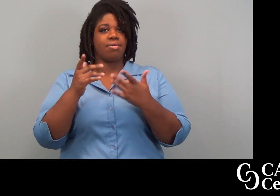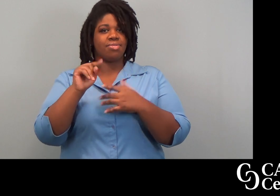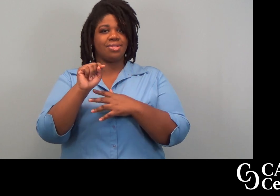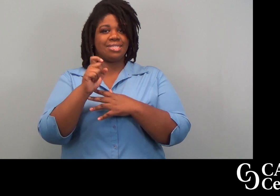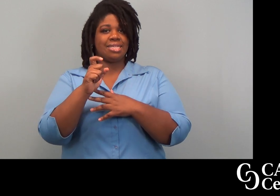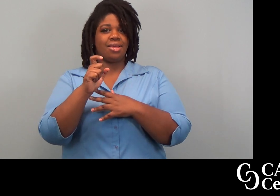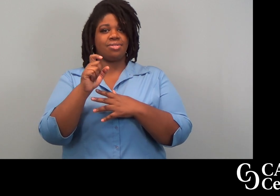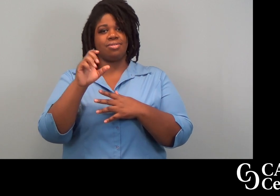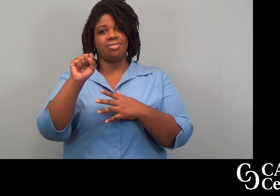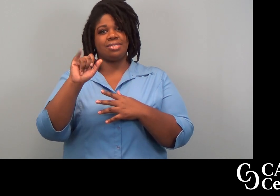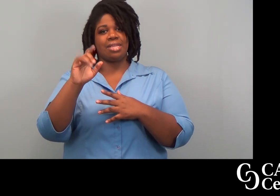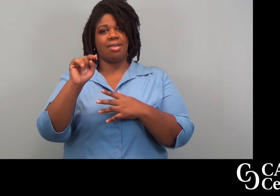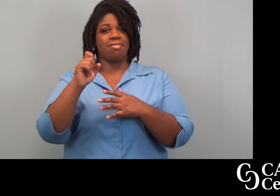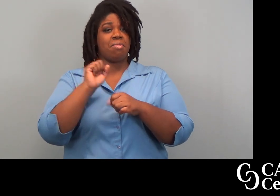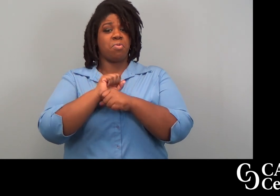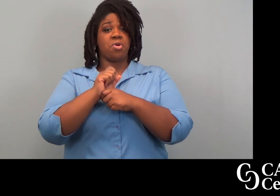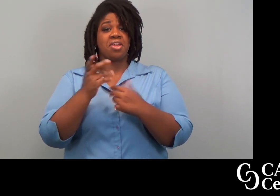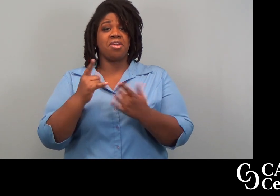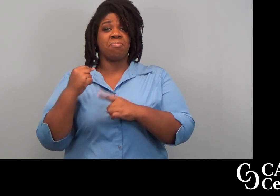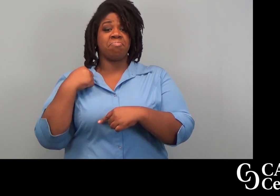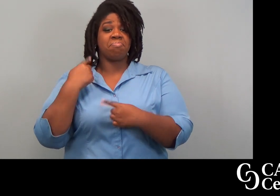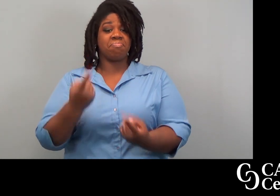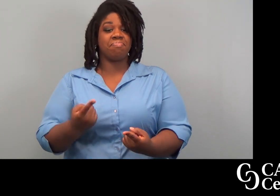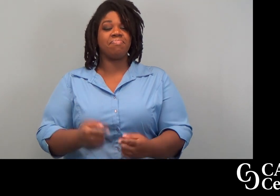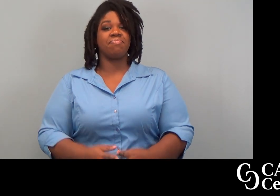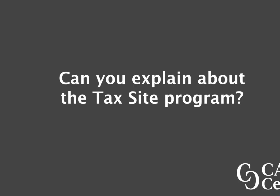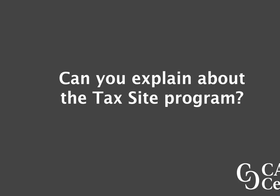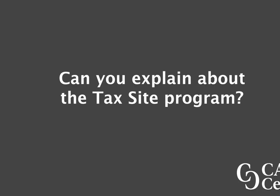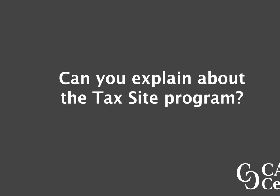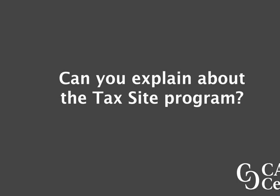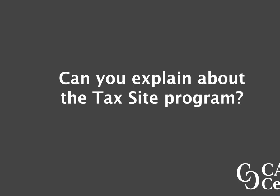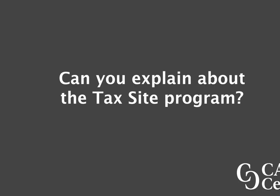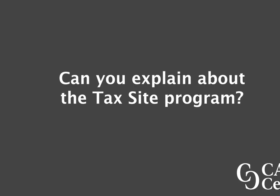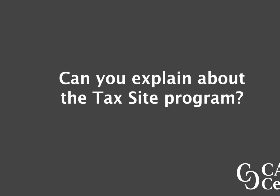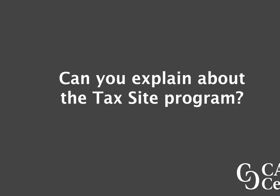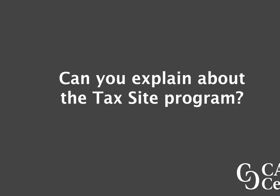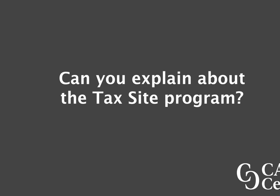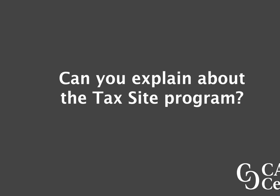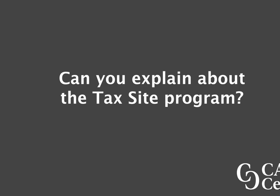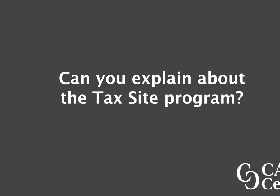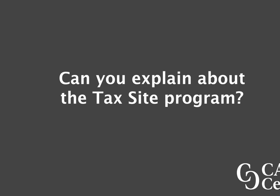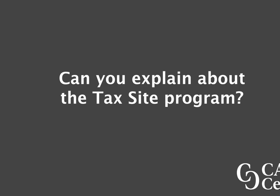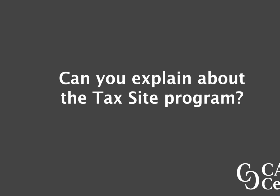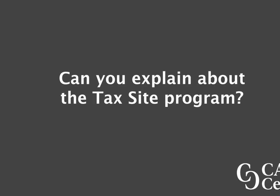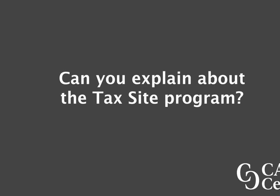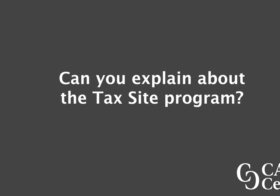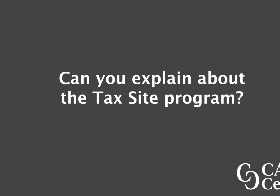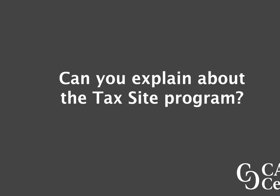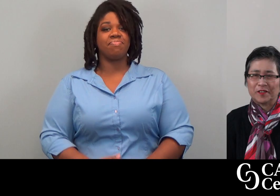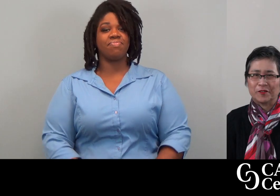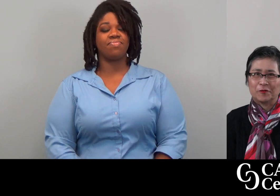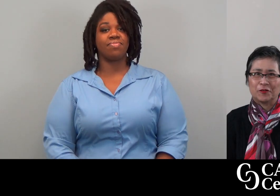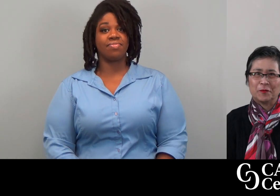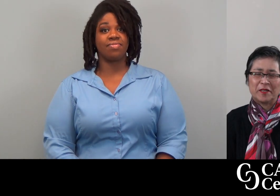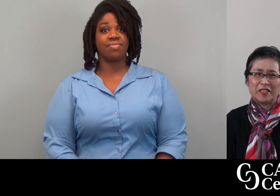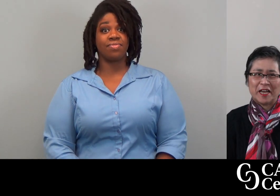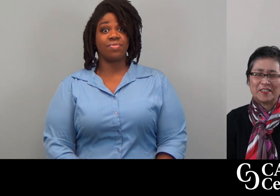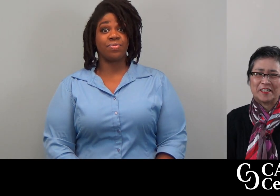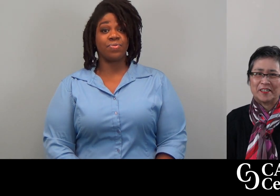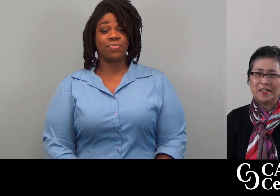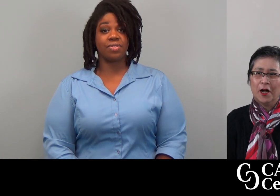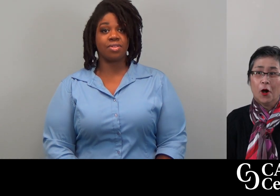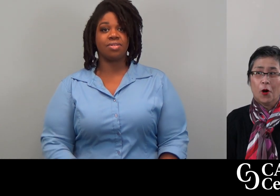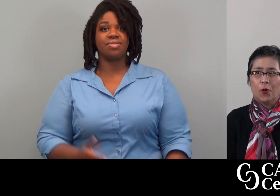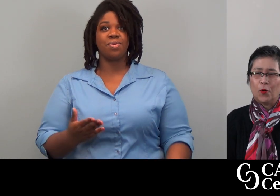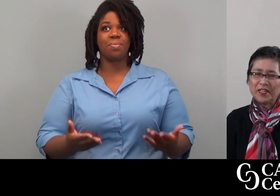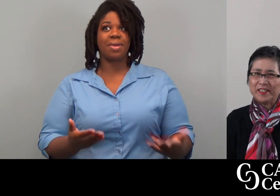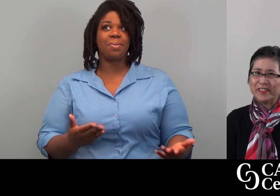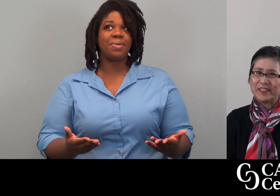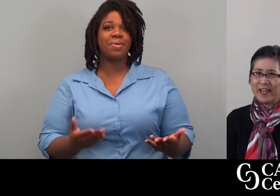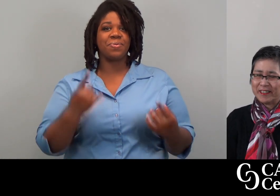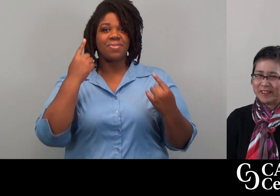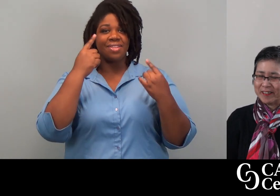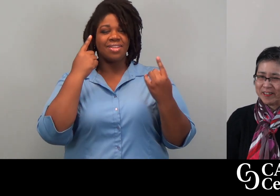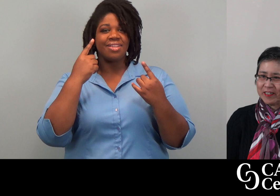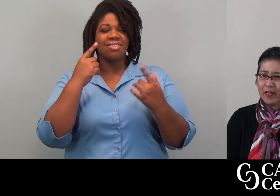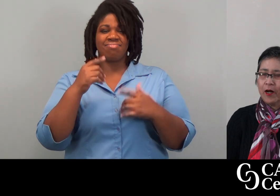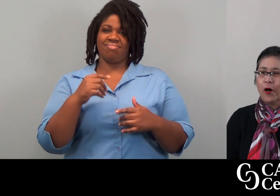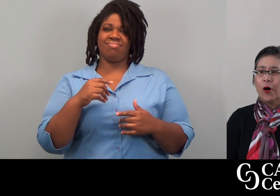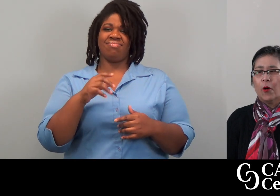So you may be asking what is a tax site?